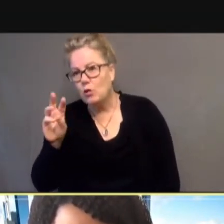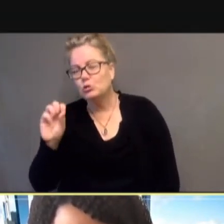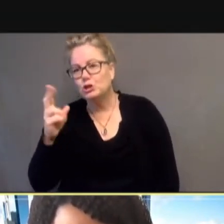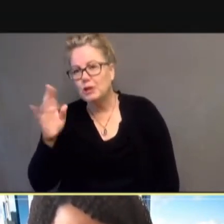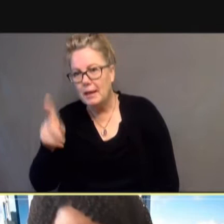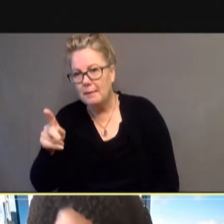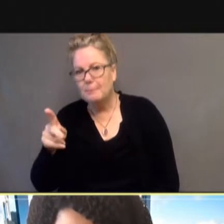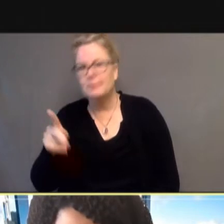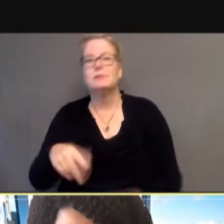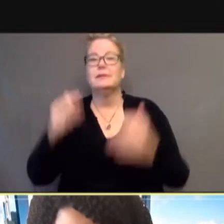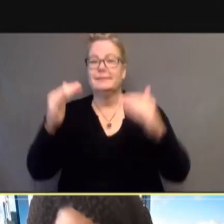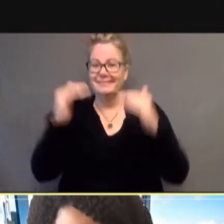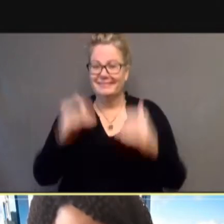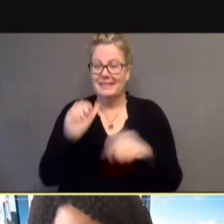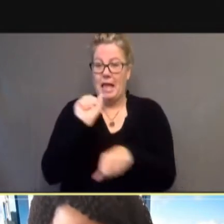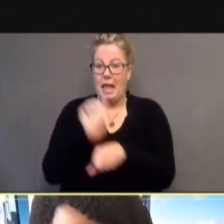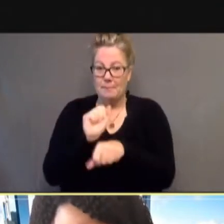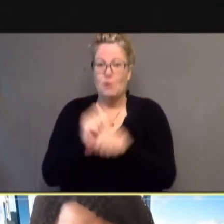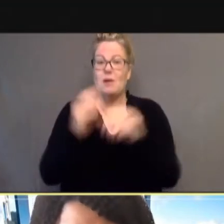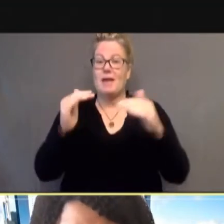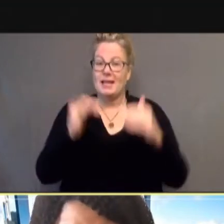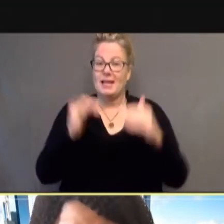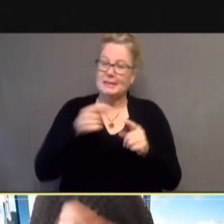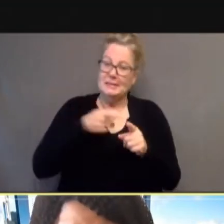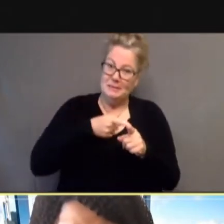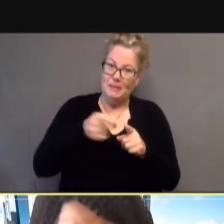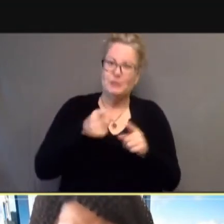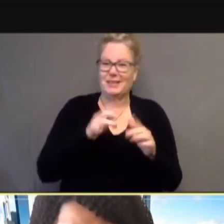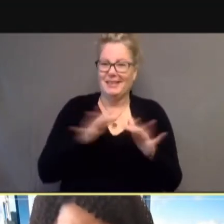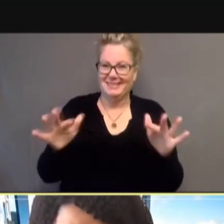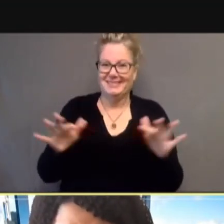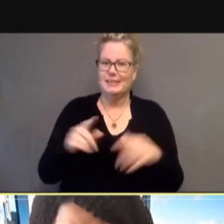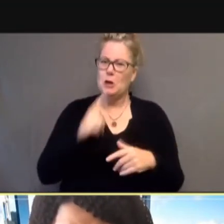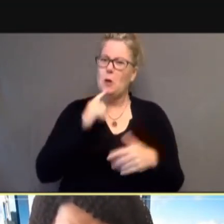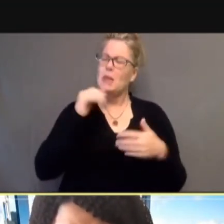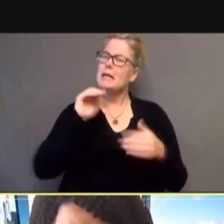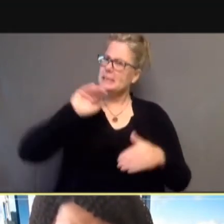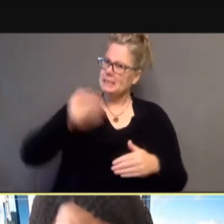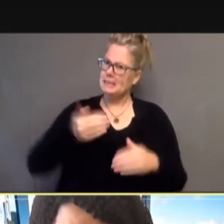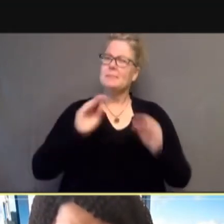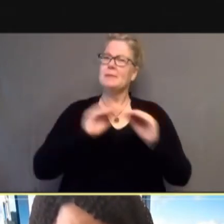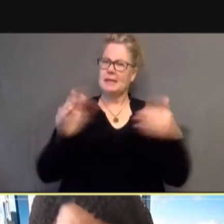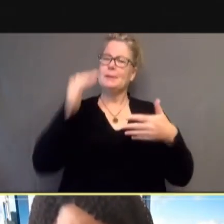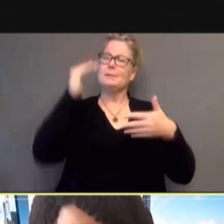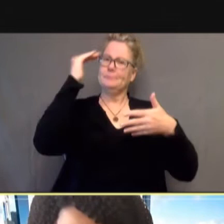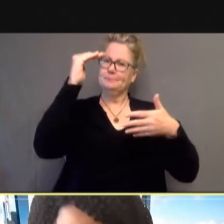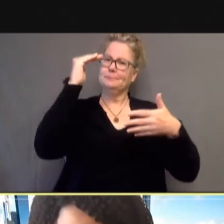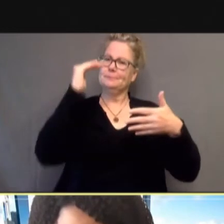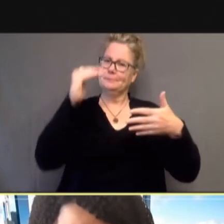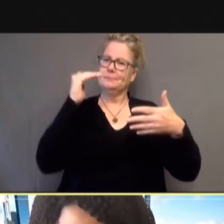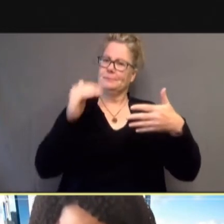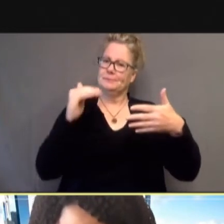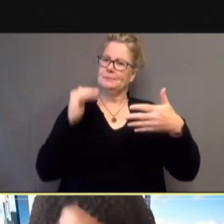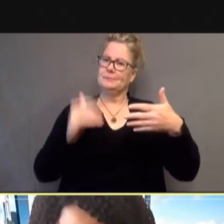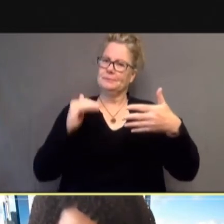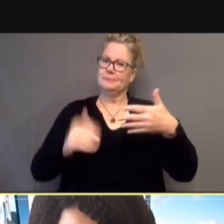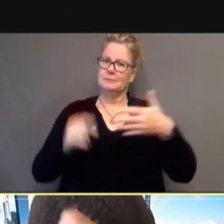apparent, however, is that the path, it actually starts much earlier when we're talking about